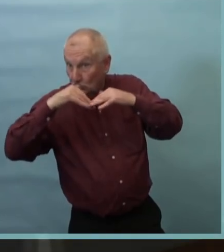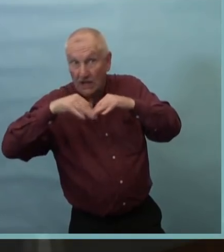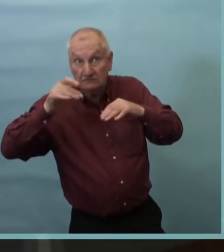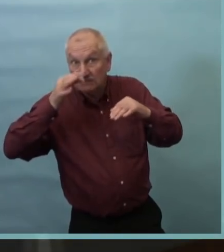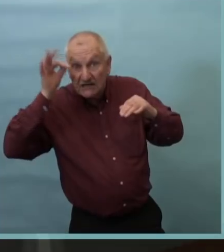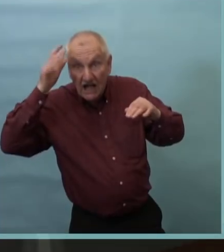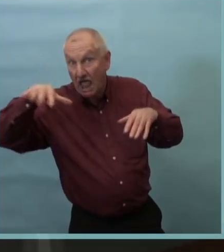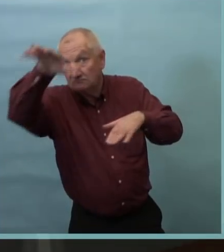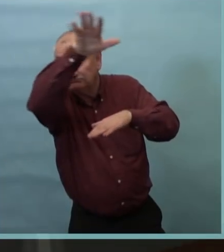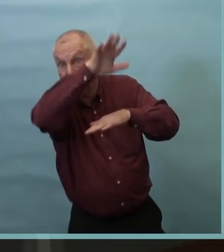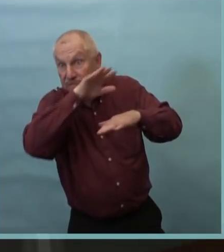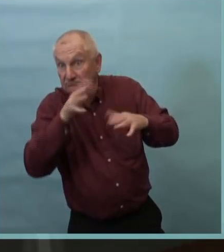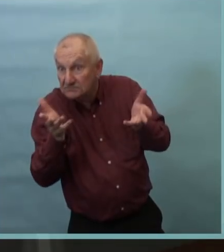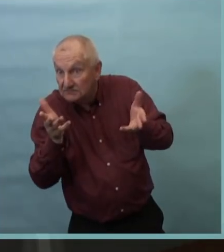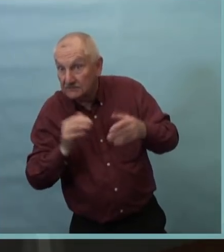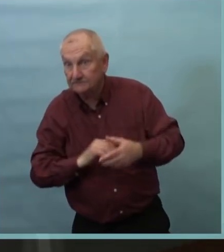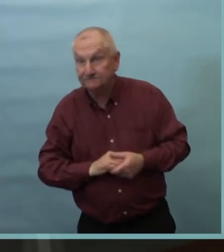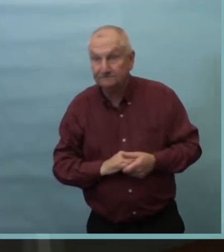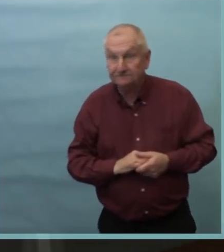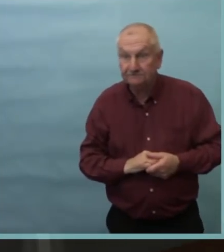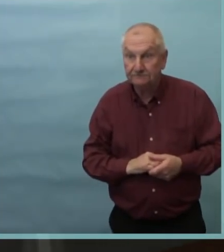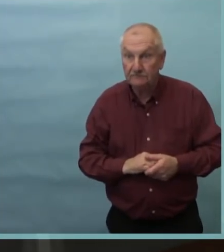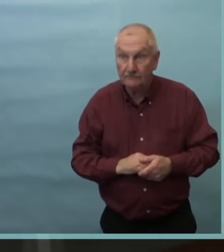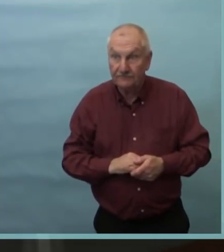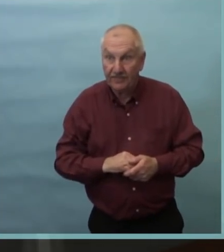right from the beginning I've been linked in to our incident management